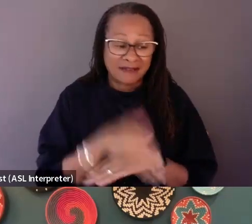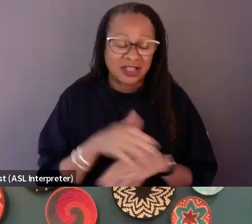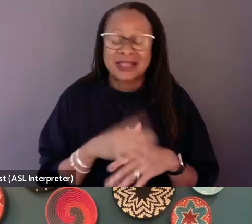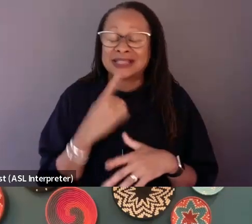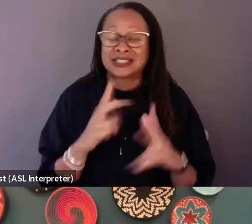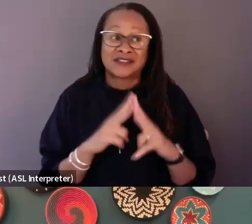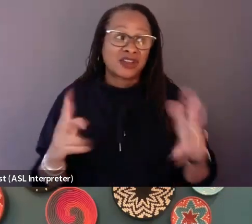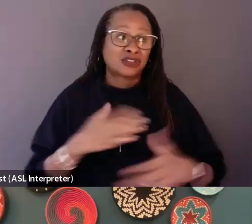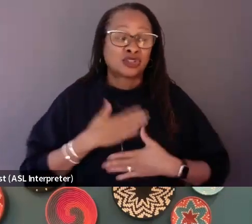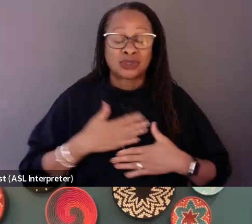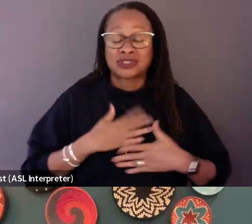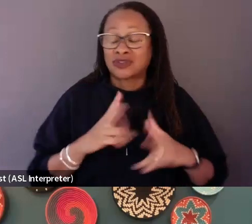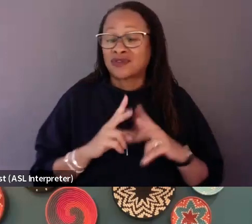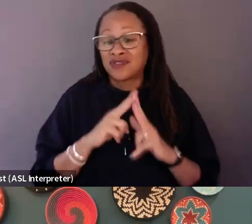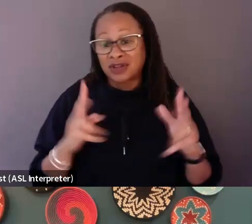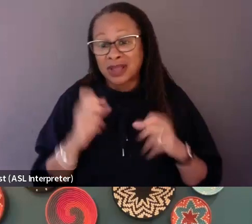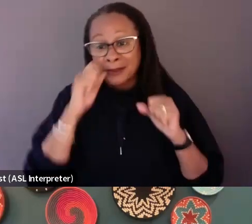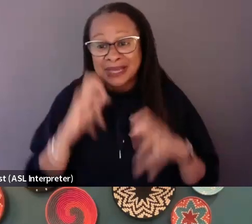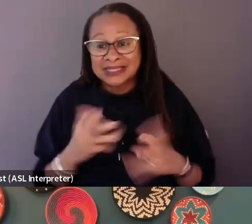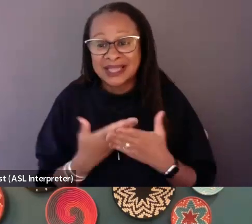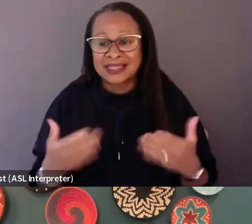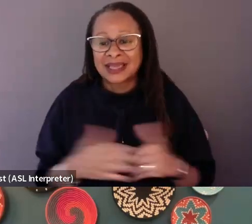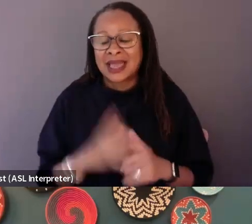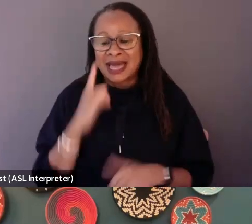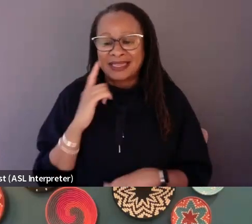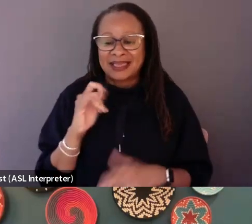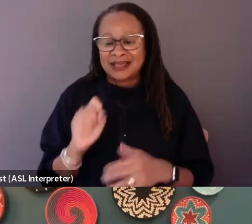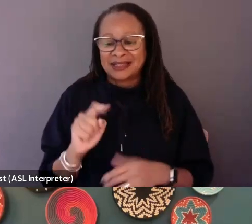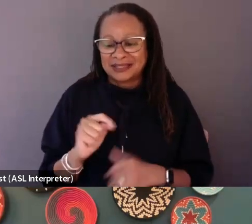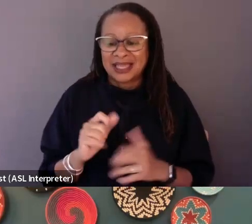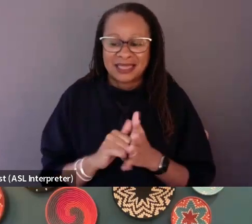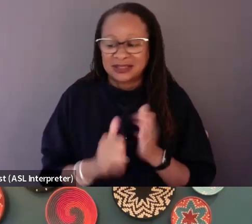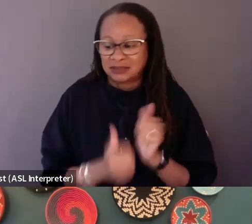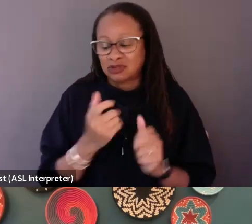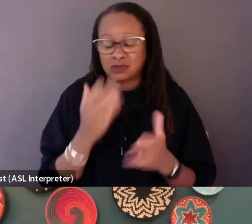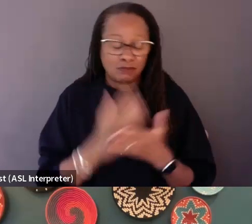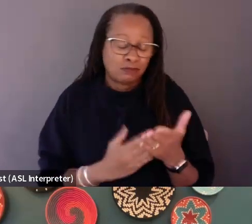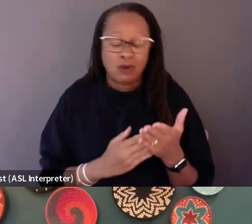really, really amazing things. So I think that's been the most important part of this journey for us.